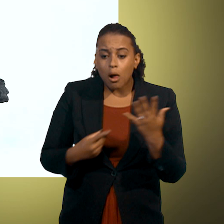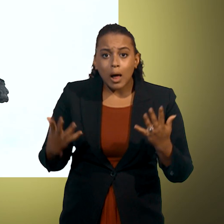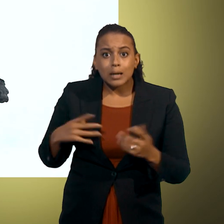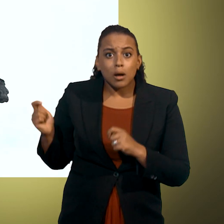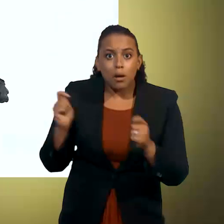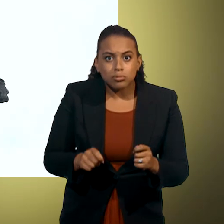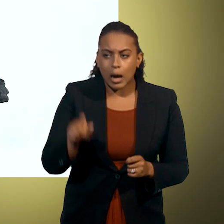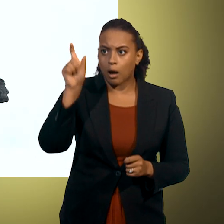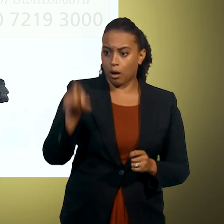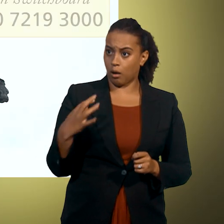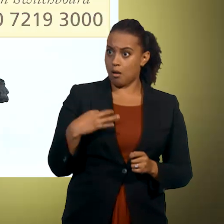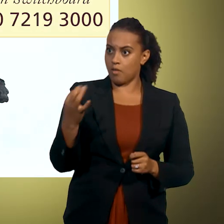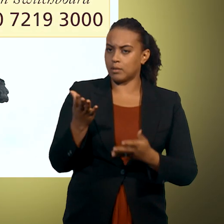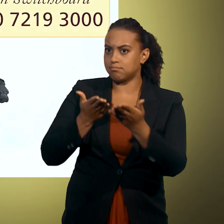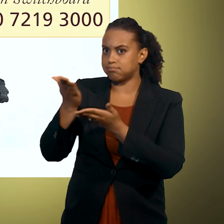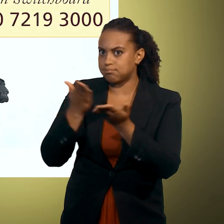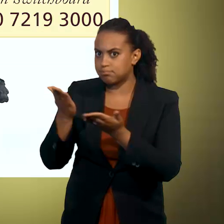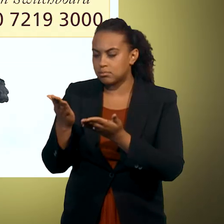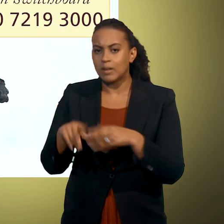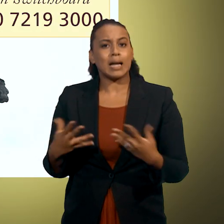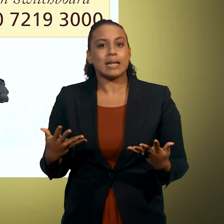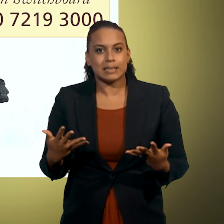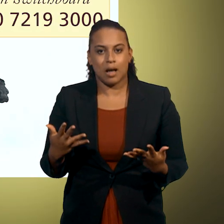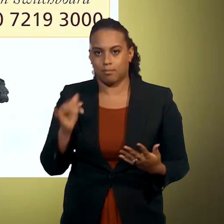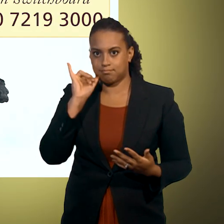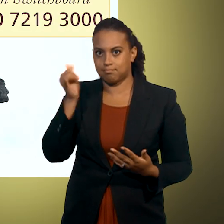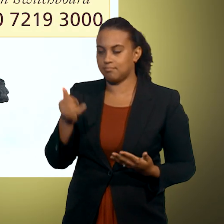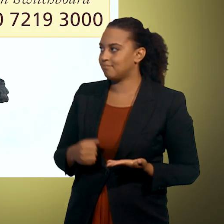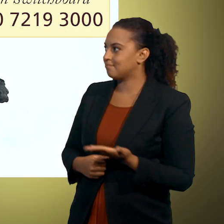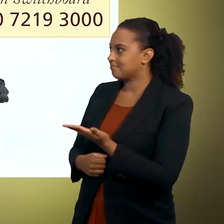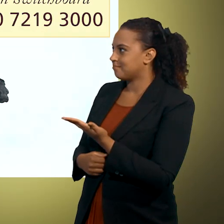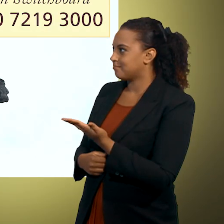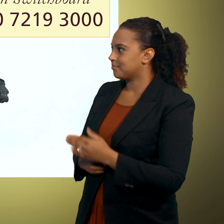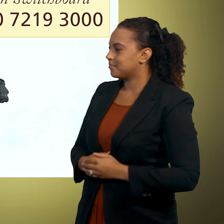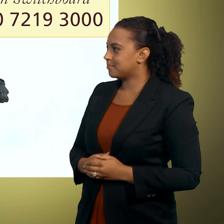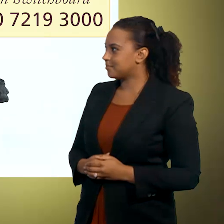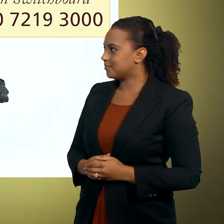If in doubt, please contact the Serjeant at Arms Office via the main switchboard, 020